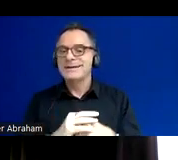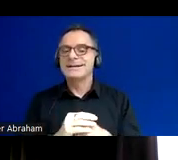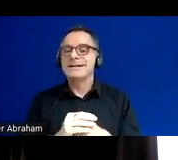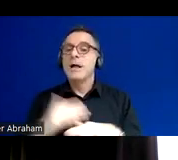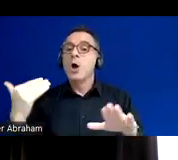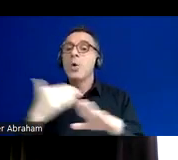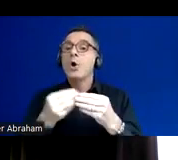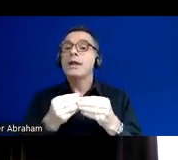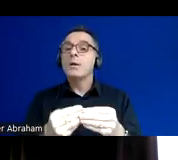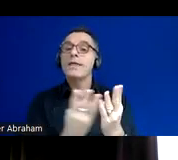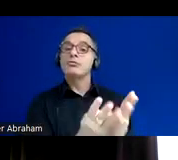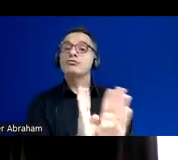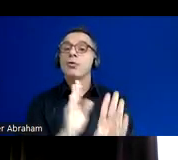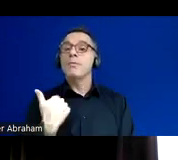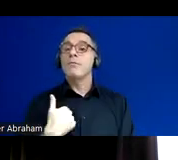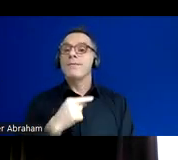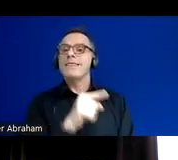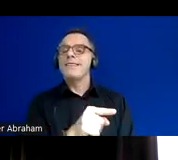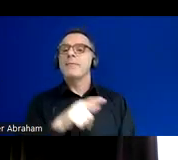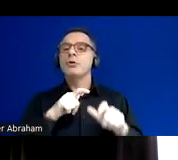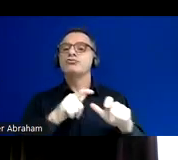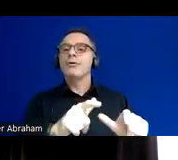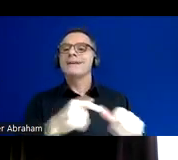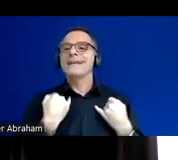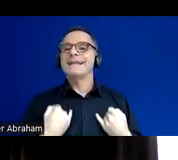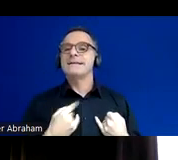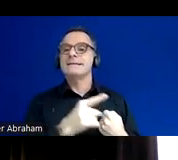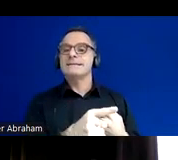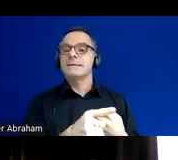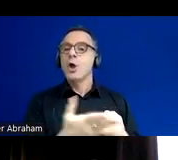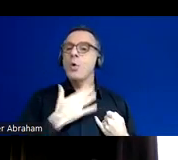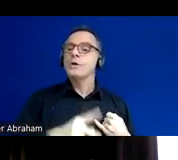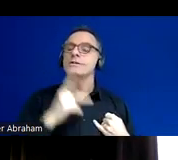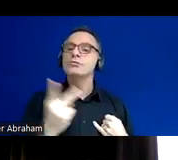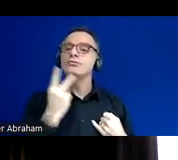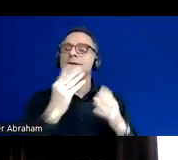small group of women with chronic illnesses to re-imagine, in the vein of, 'Our Bodies,